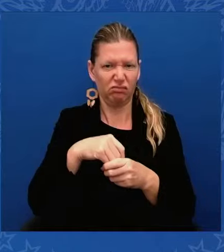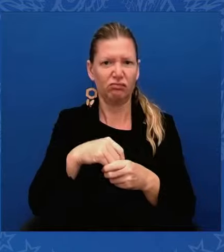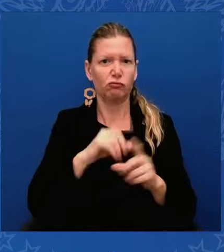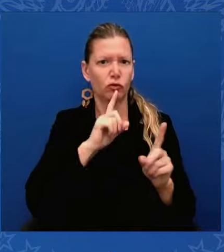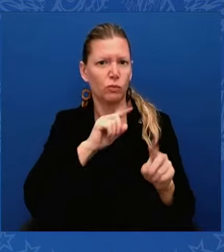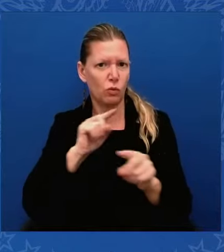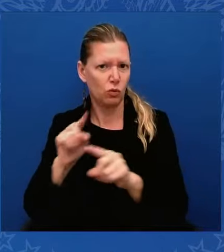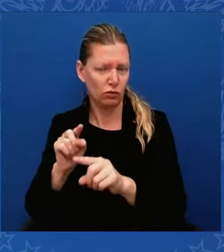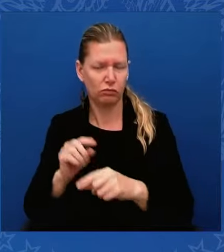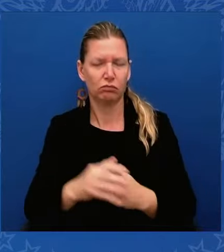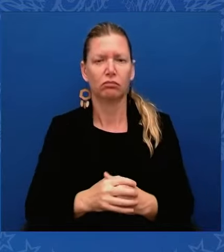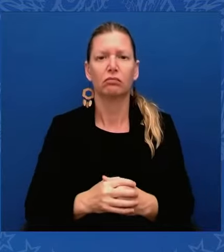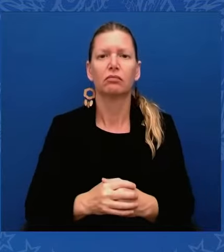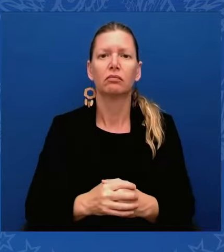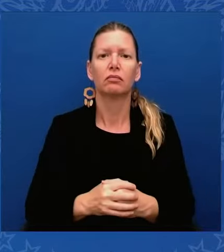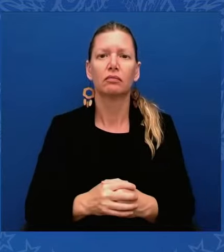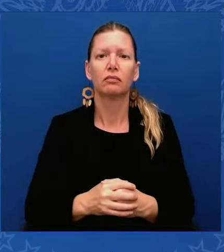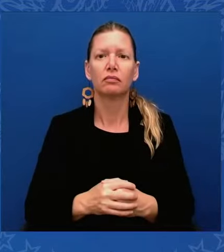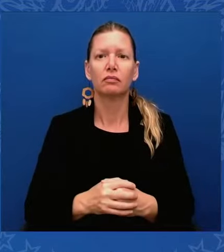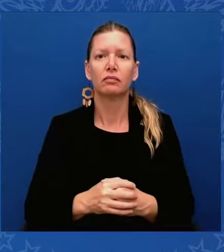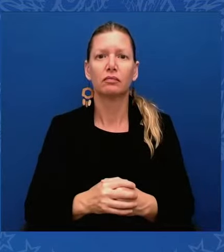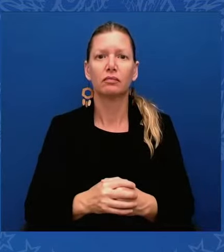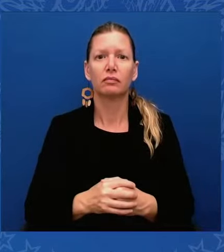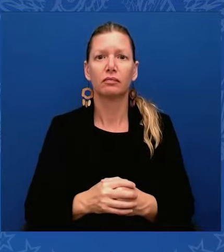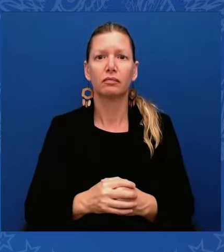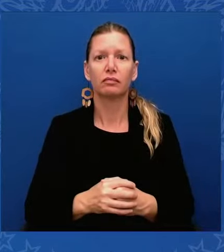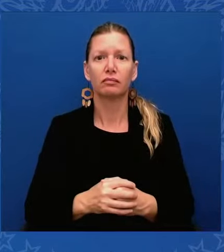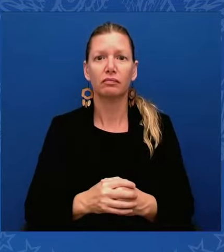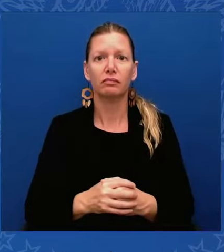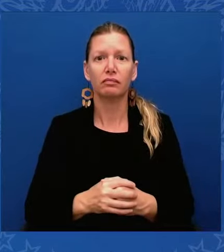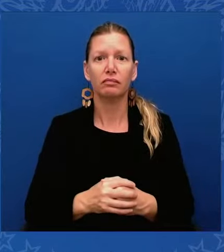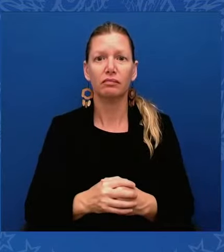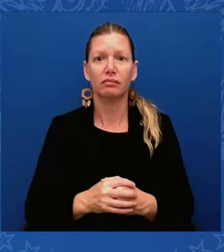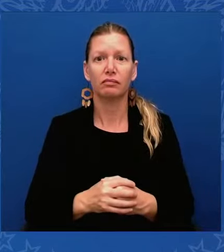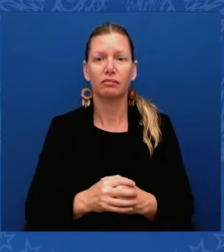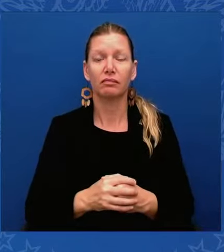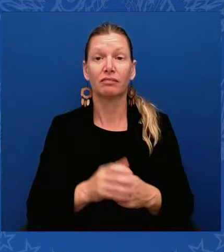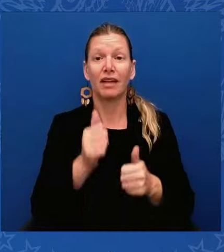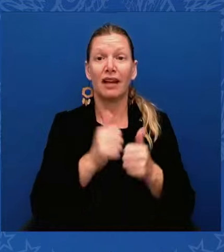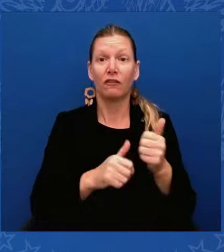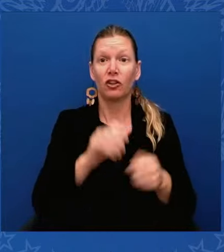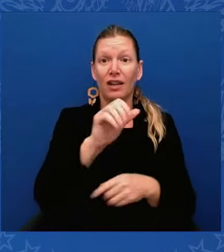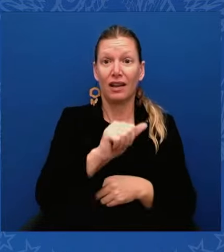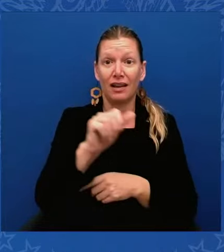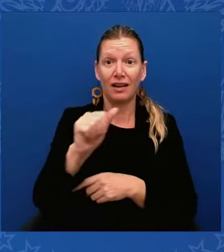Yes, every AANHPI ethnic group would be seen and heard